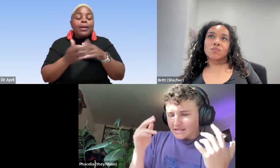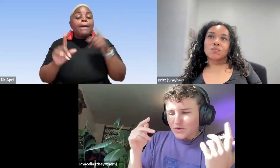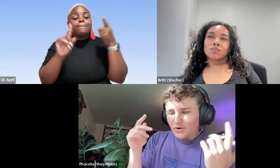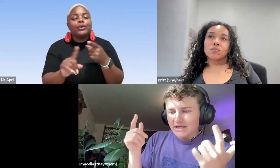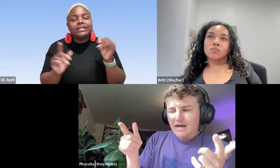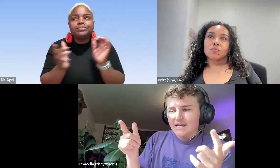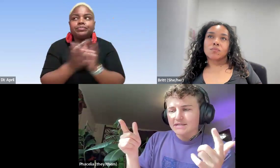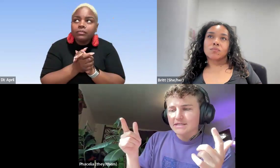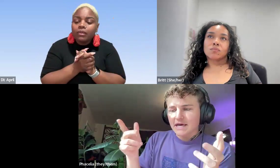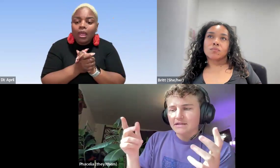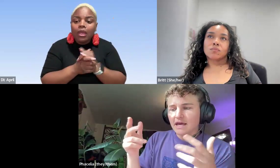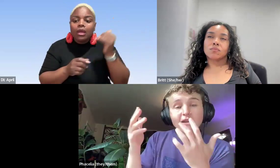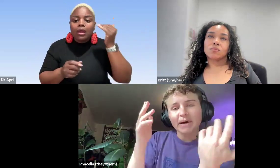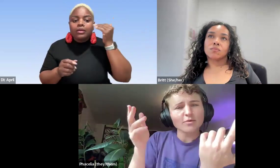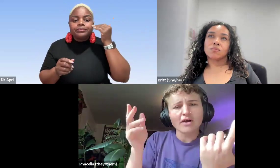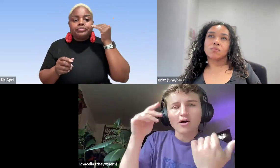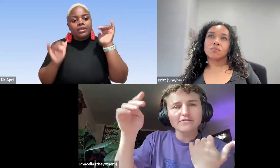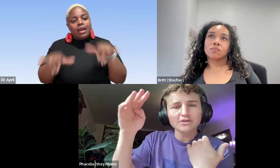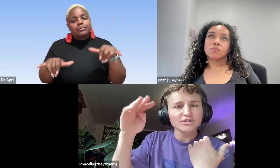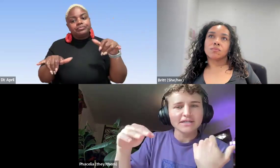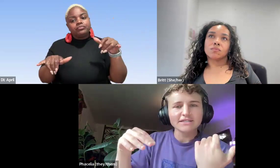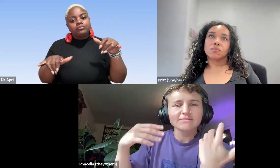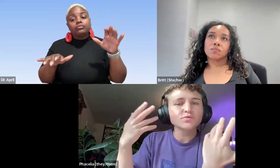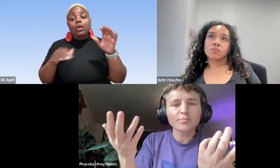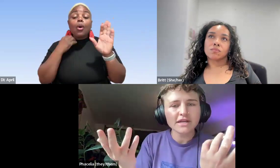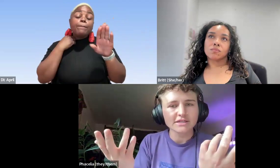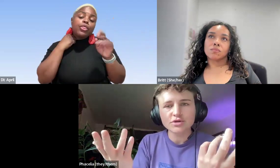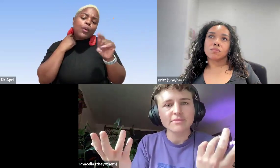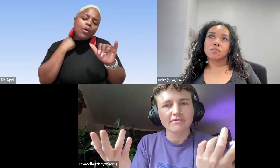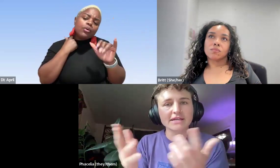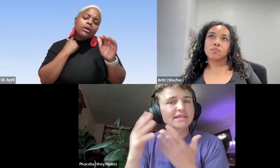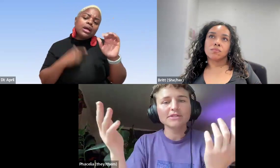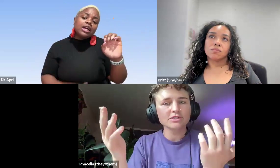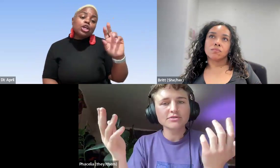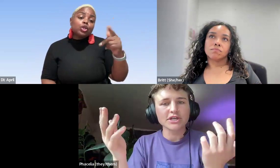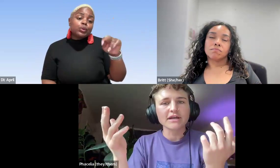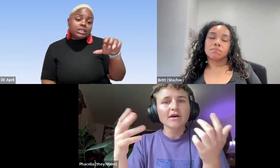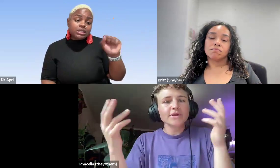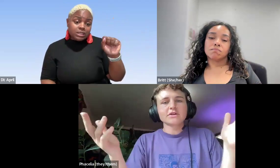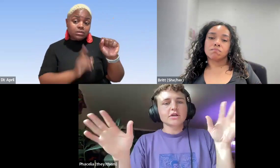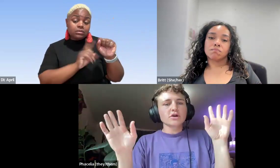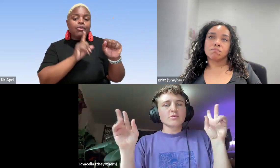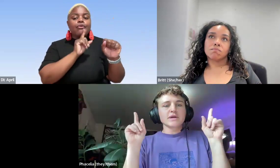unless we recognize that, and by the way, all of those eugenic systems rebranded as treatment, right? Same institution, but now they're like, no,